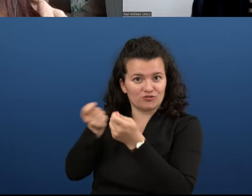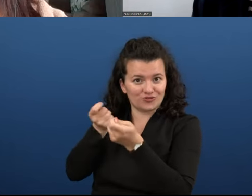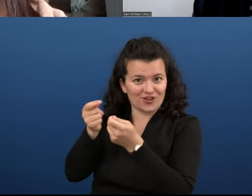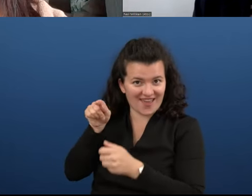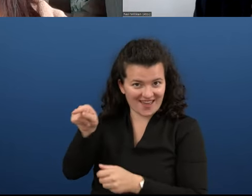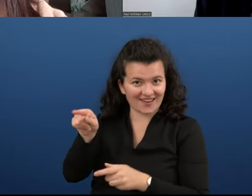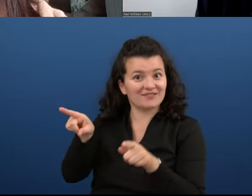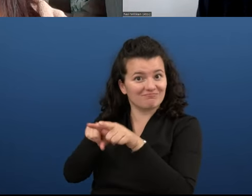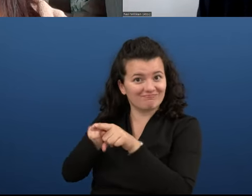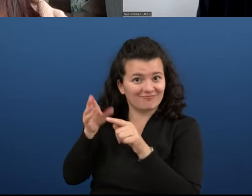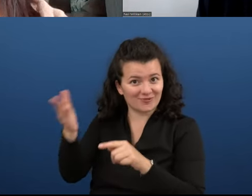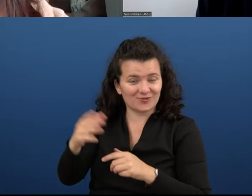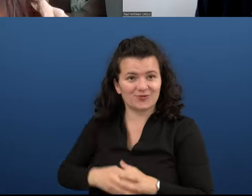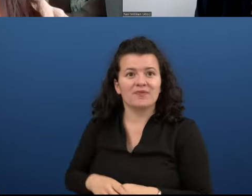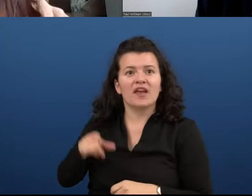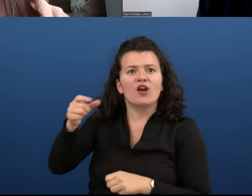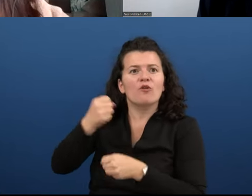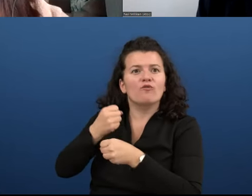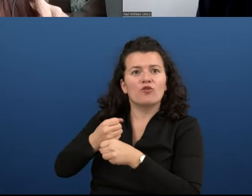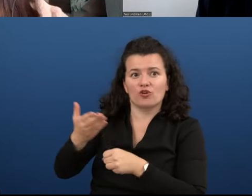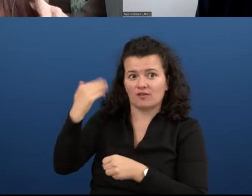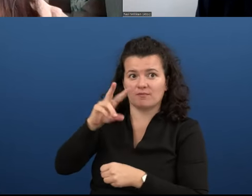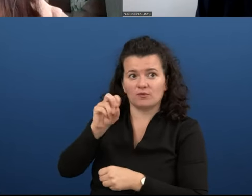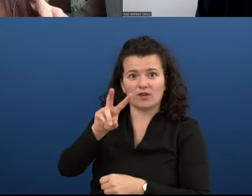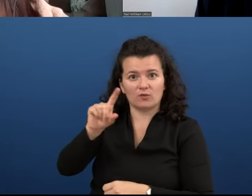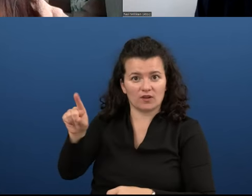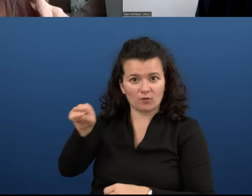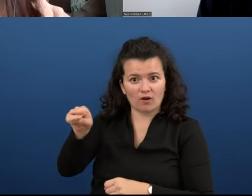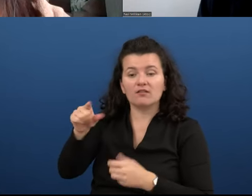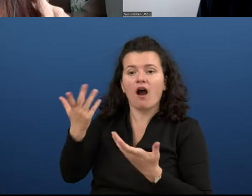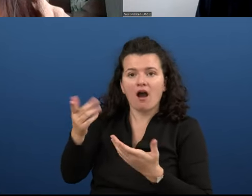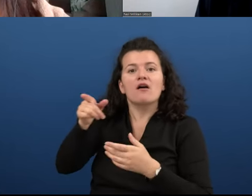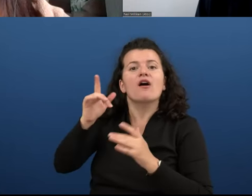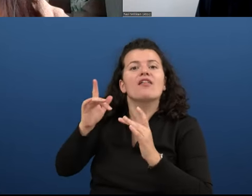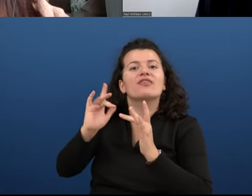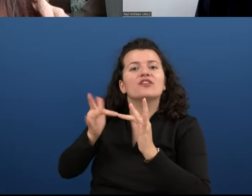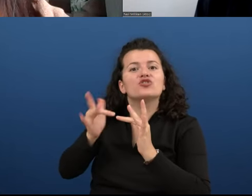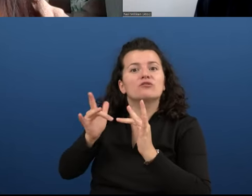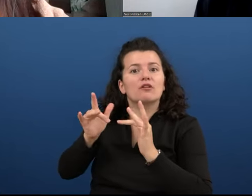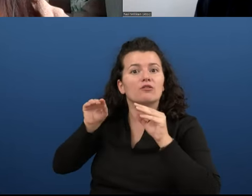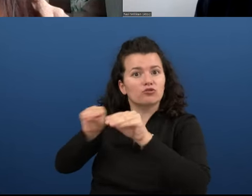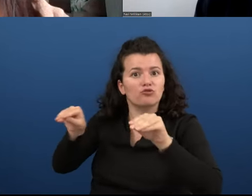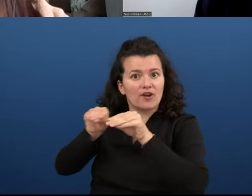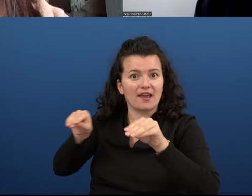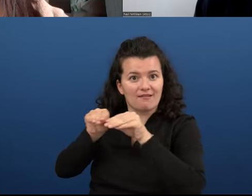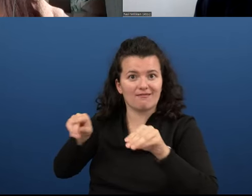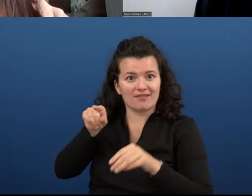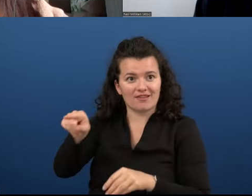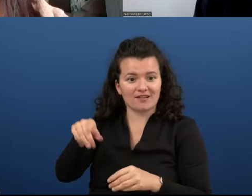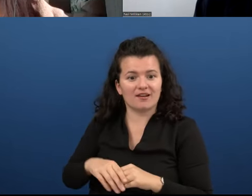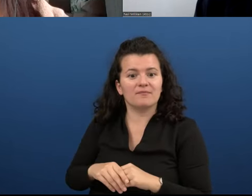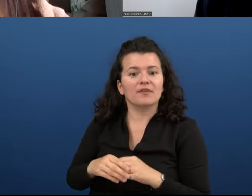intelligence zone, providing digital training, based in eight us offices in their car. The